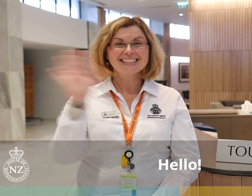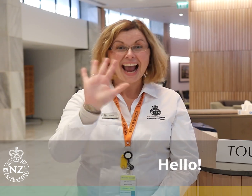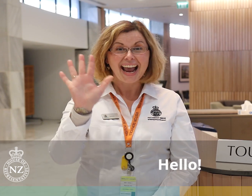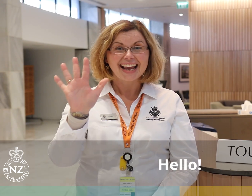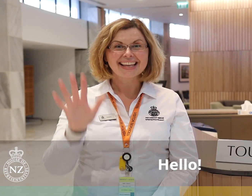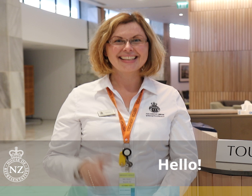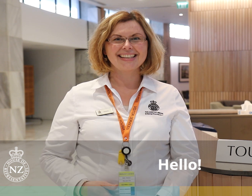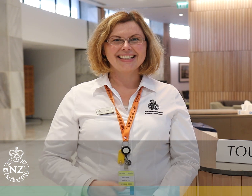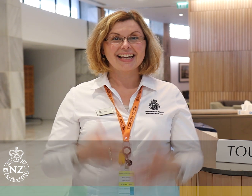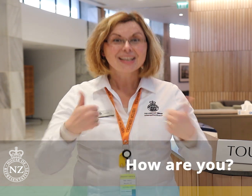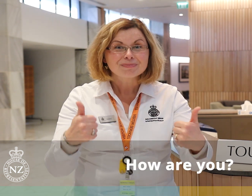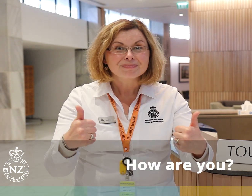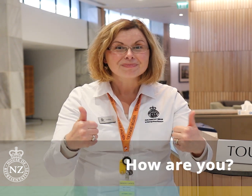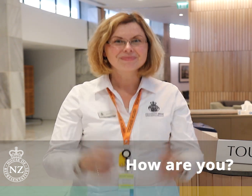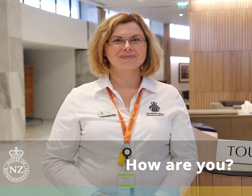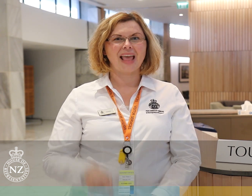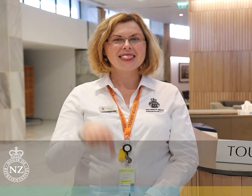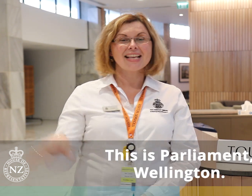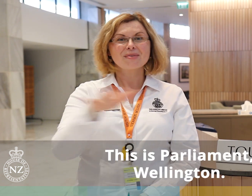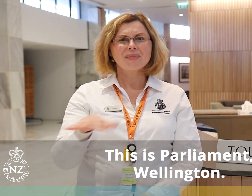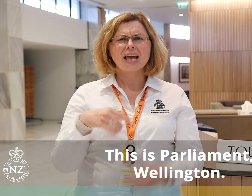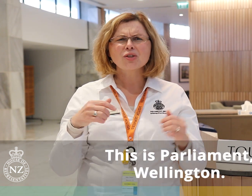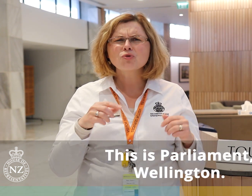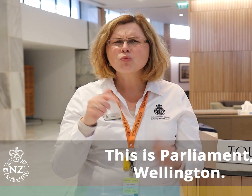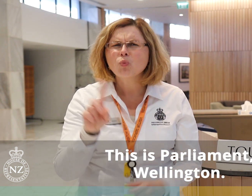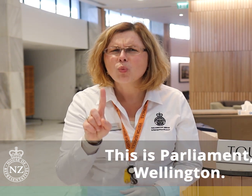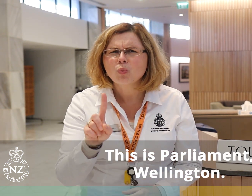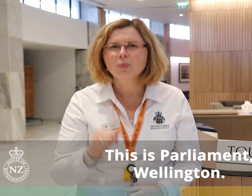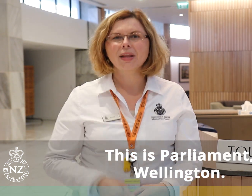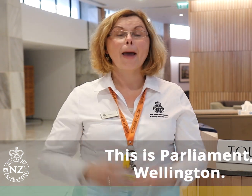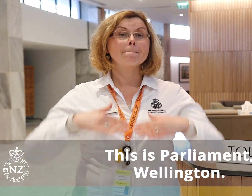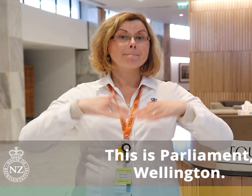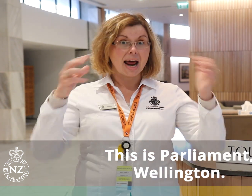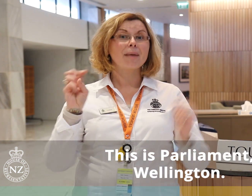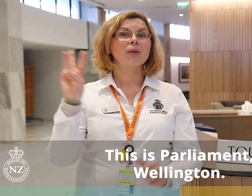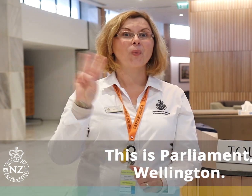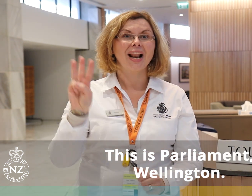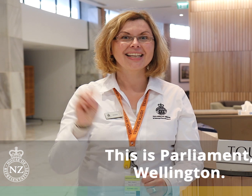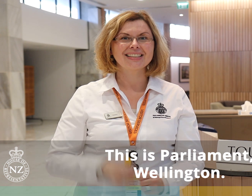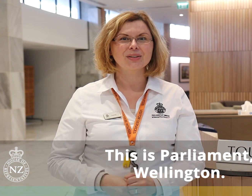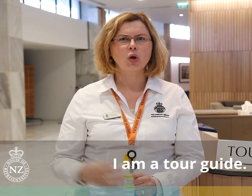Hello! How are you? This is Parliament, Wellington.